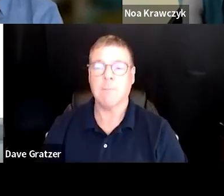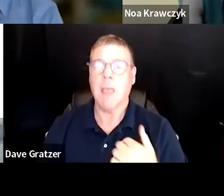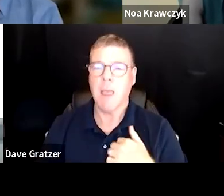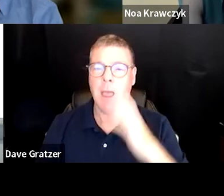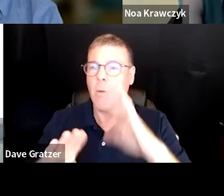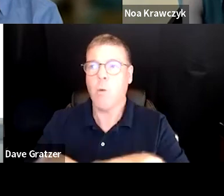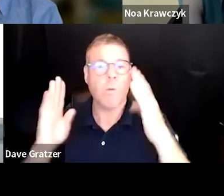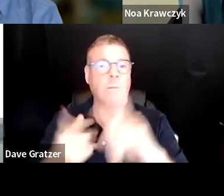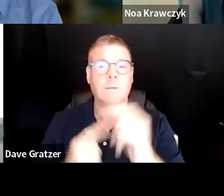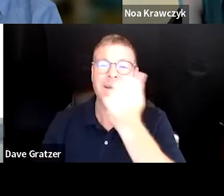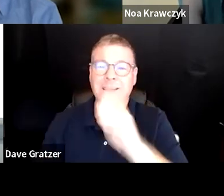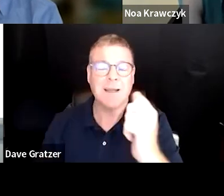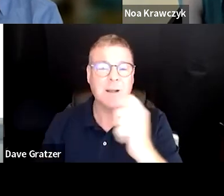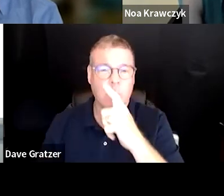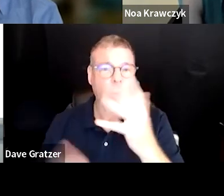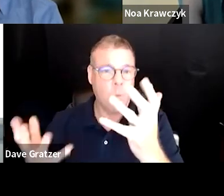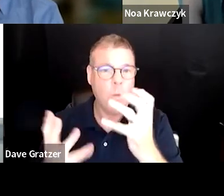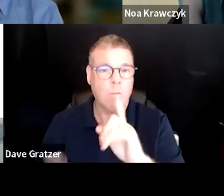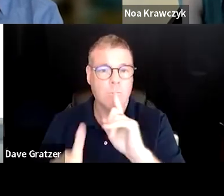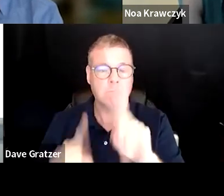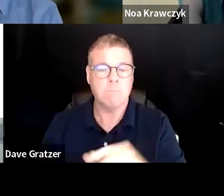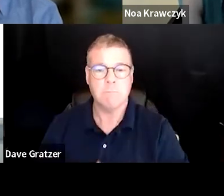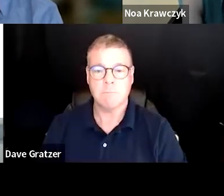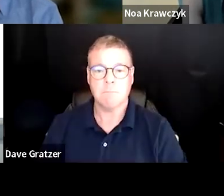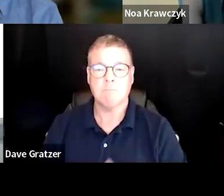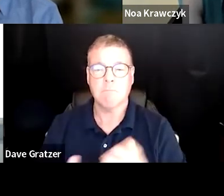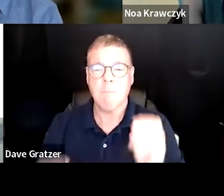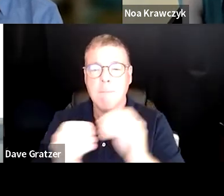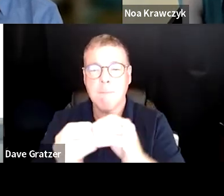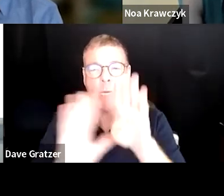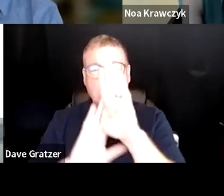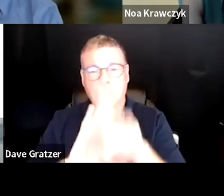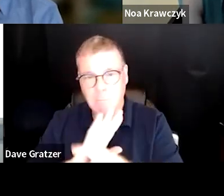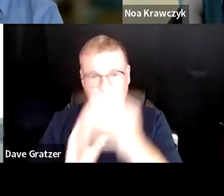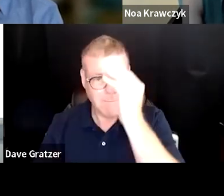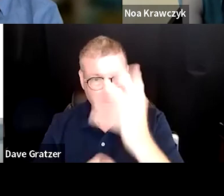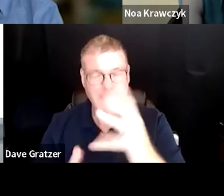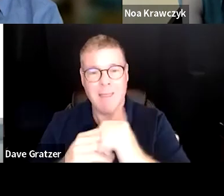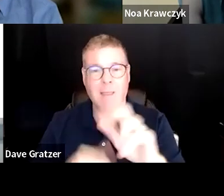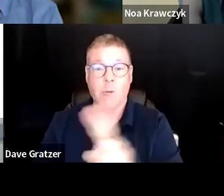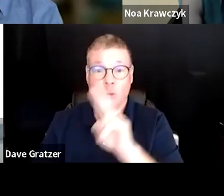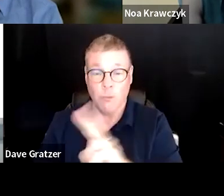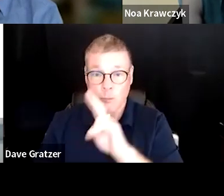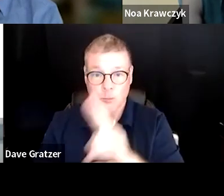for anyone who'd like to just respond, maybe provide a little more background on how you're utilizing peers,